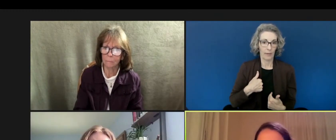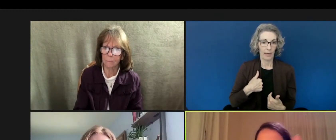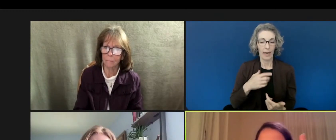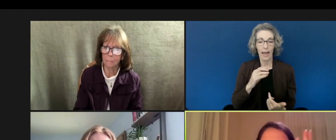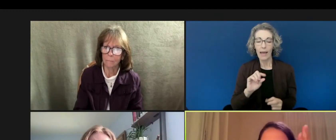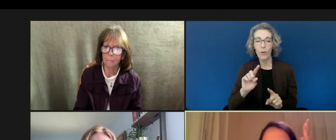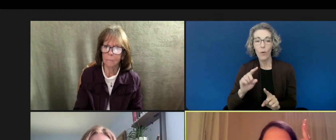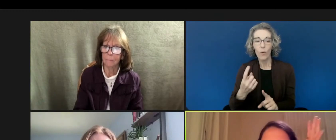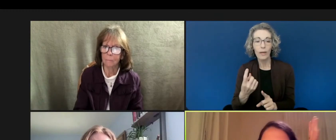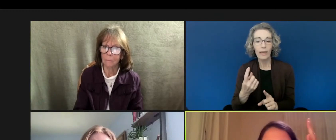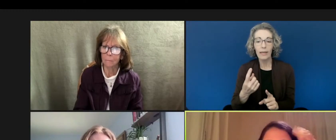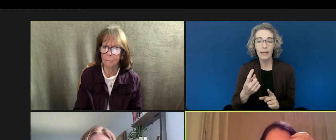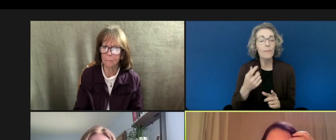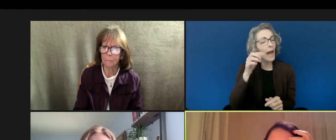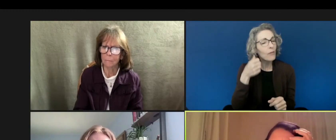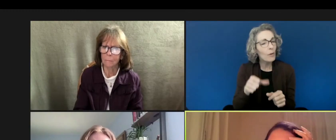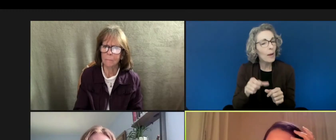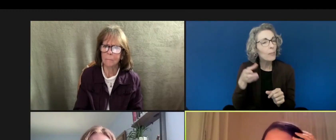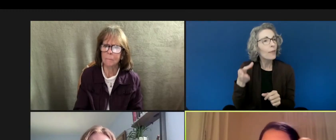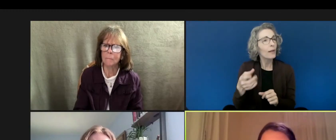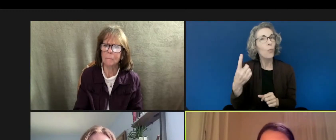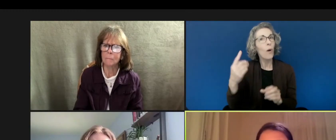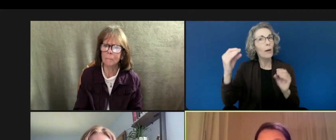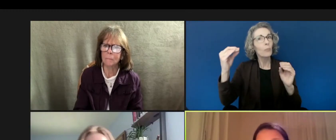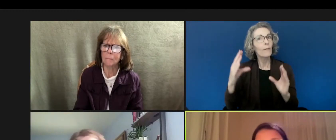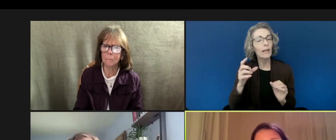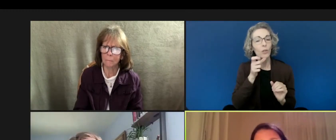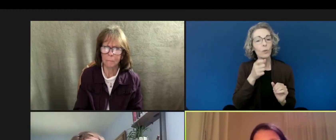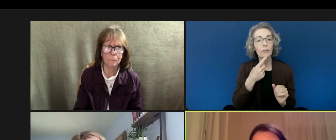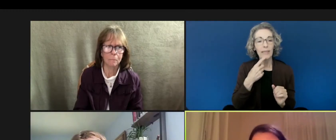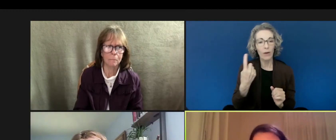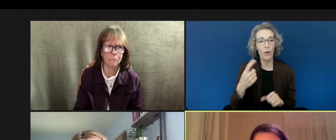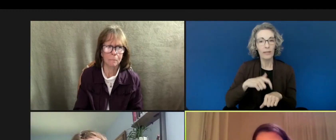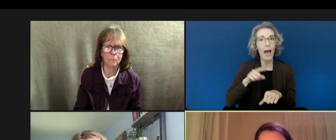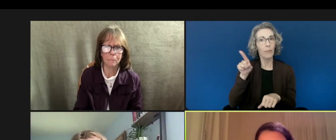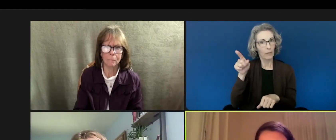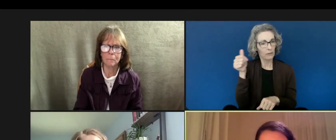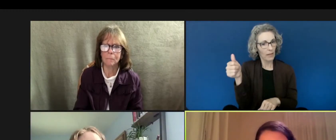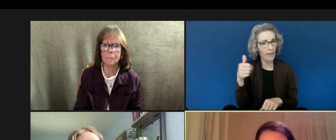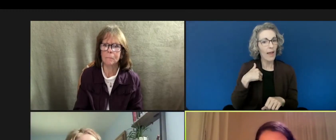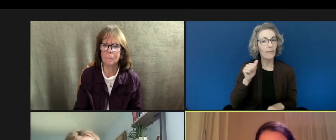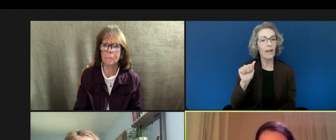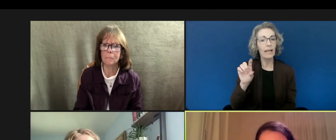I remembered there's a professor was said once they do have ADHD and I wanna speak with them.